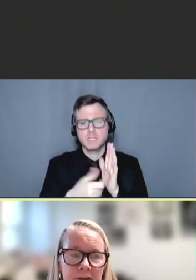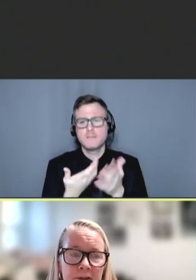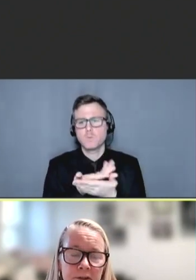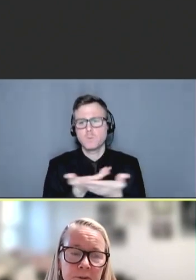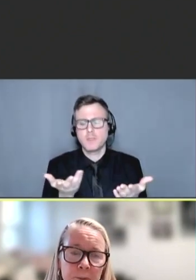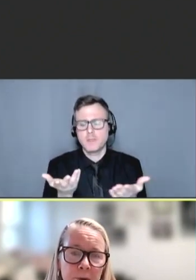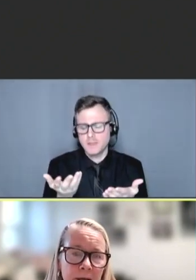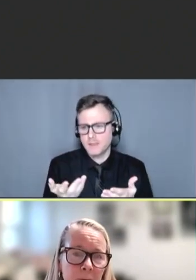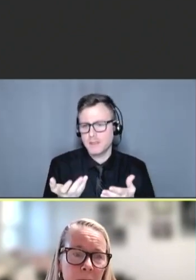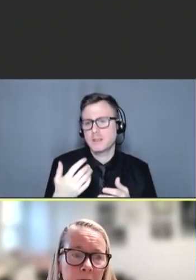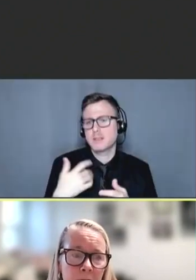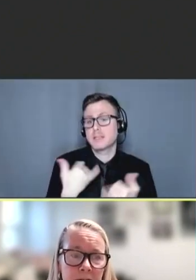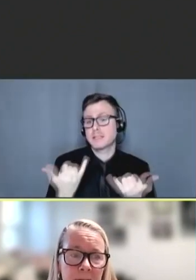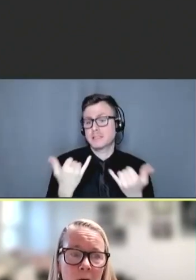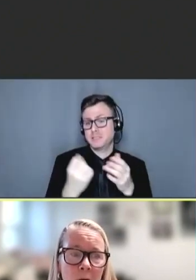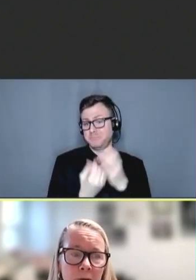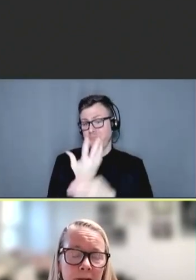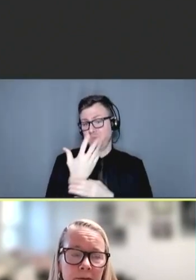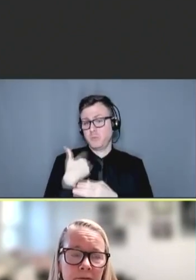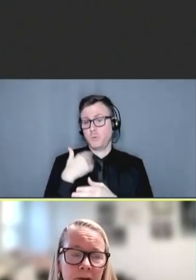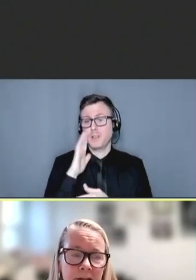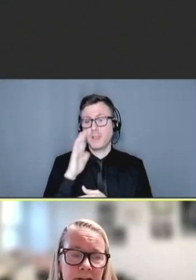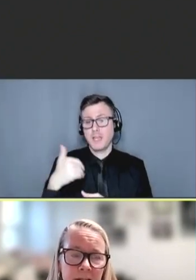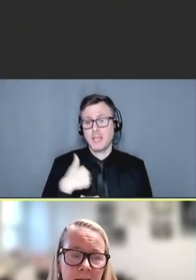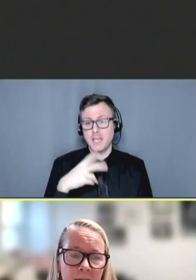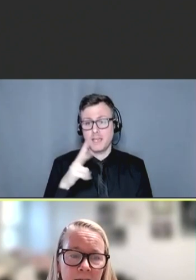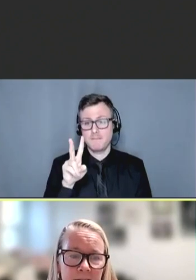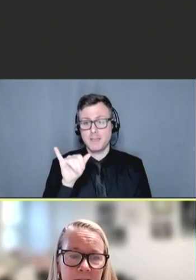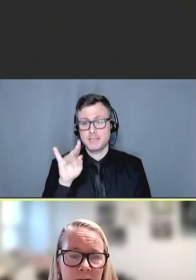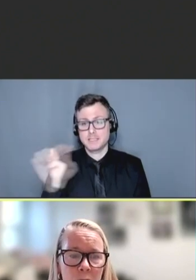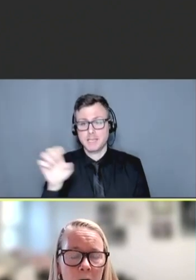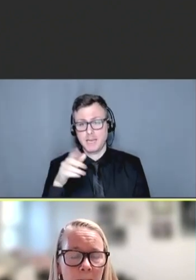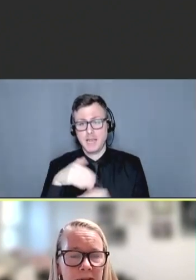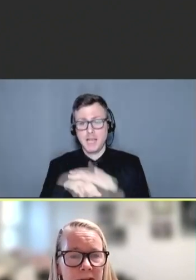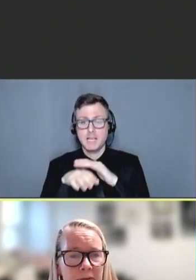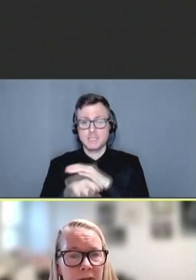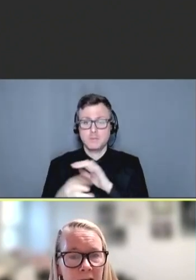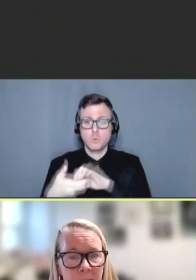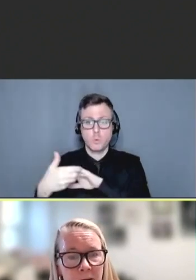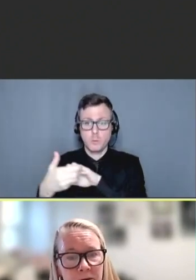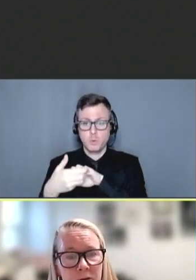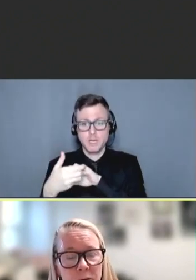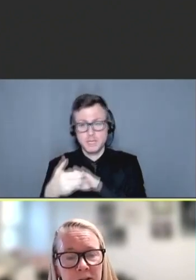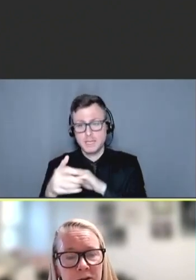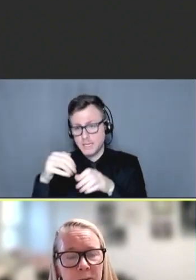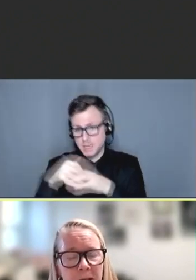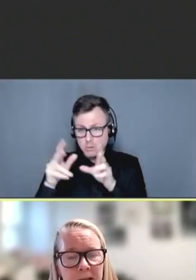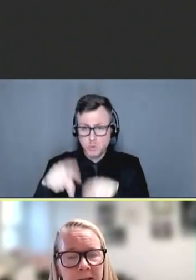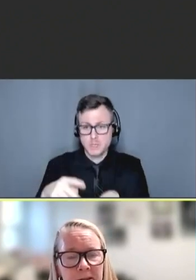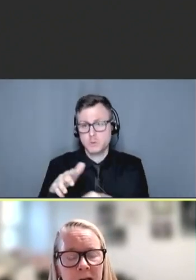This spring we are going to be holding vaccine access cooperative in person regional meetings.